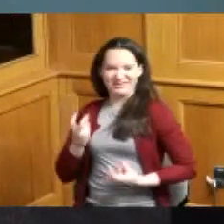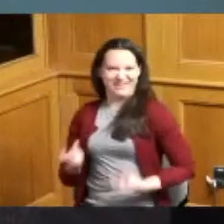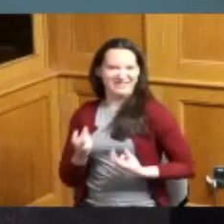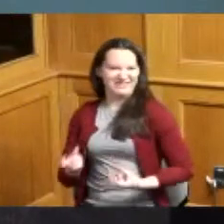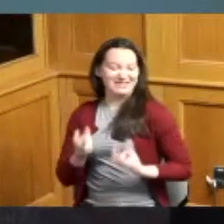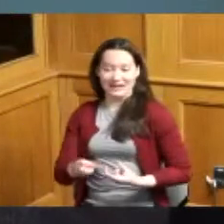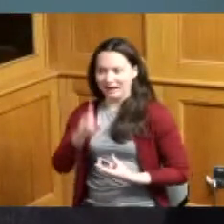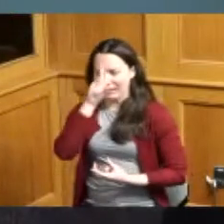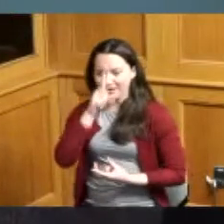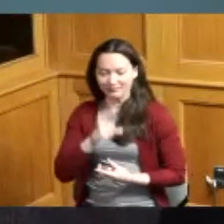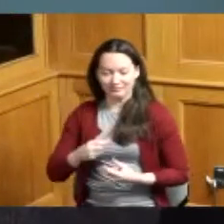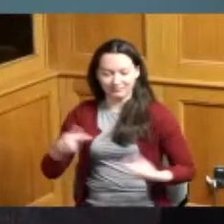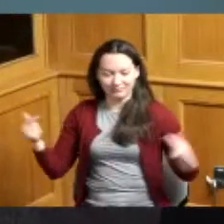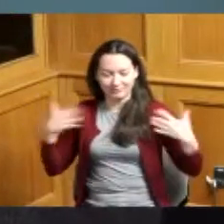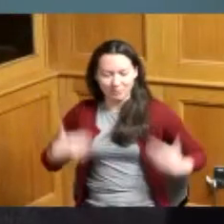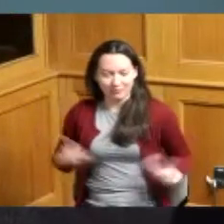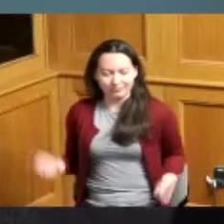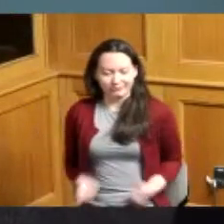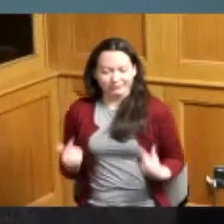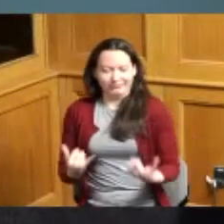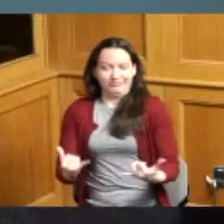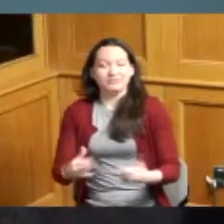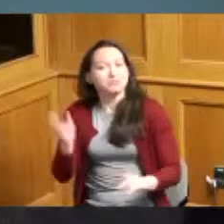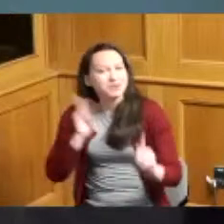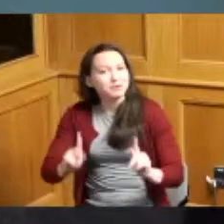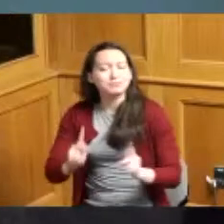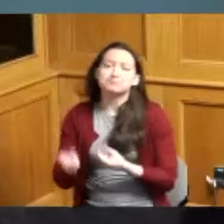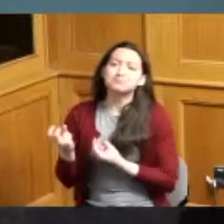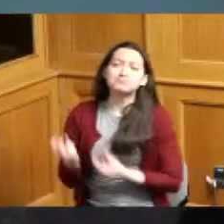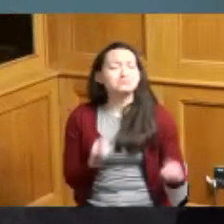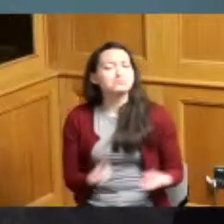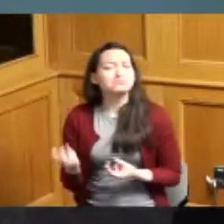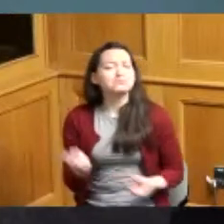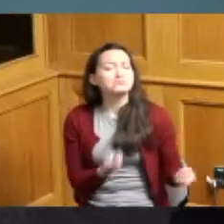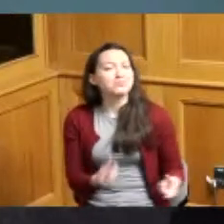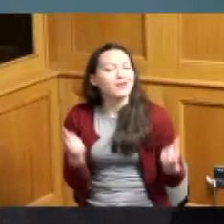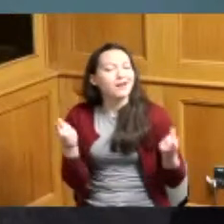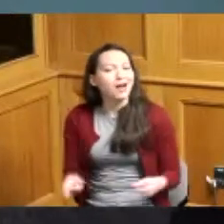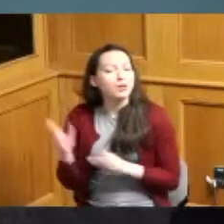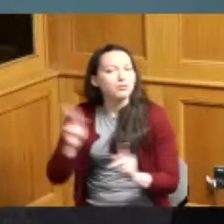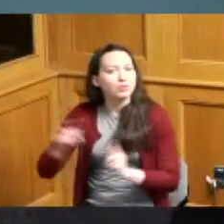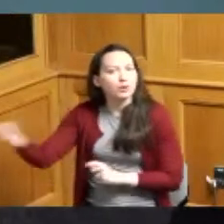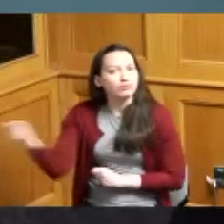they're sore today and those who skate we also were able to bring people in from out of town